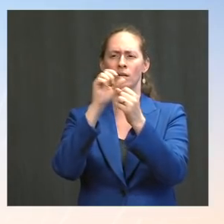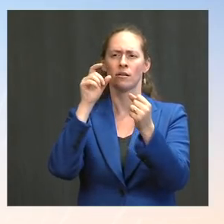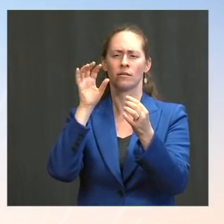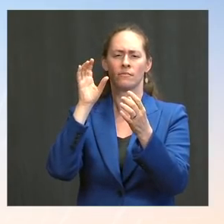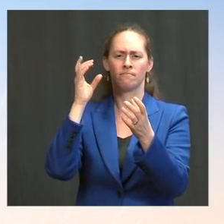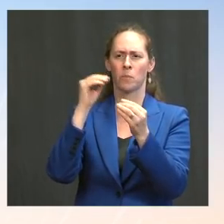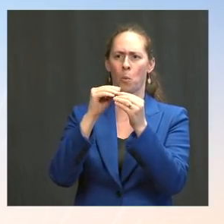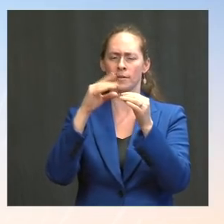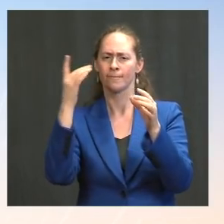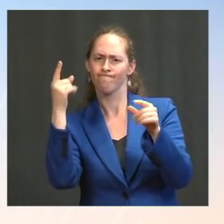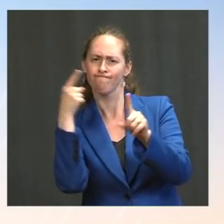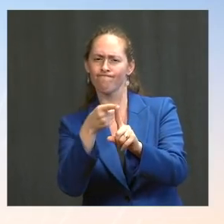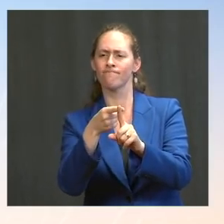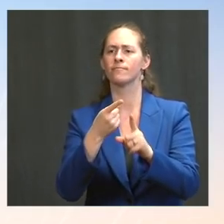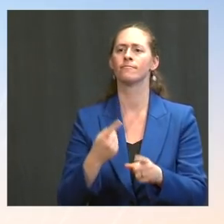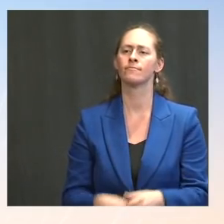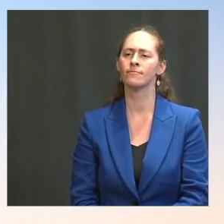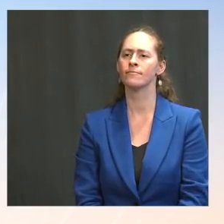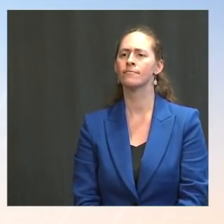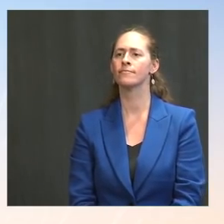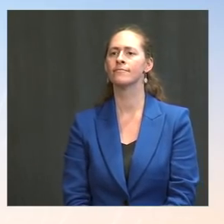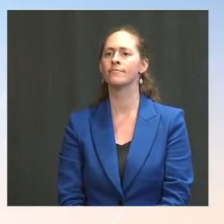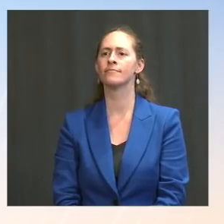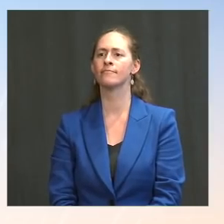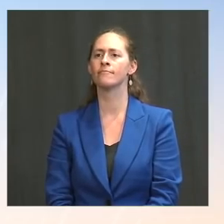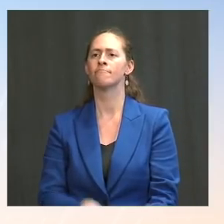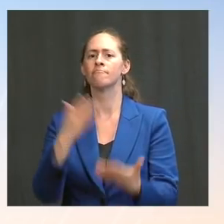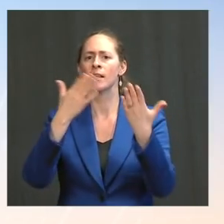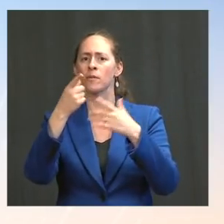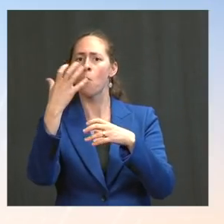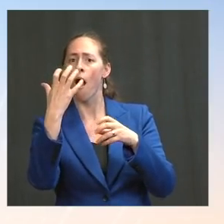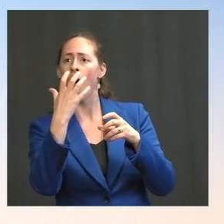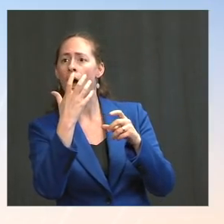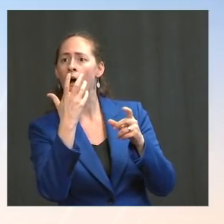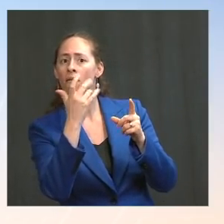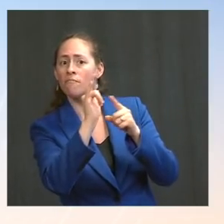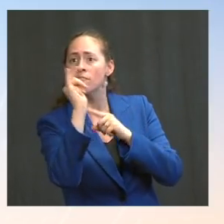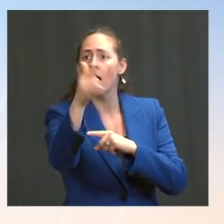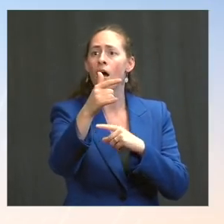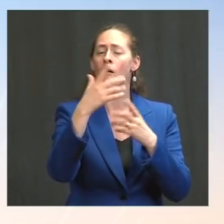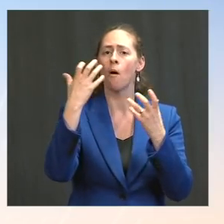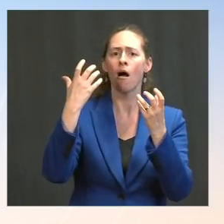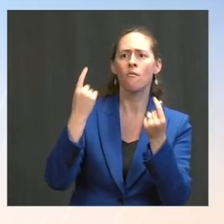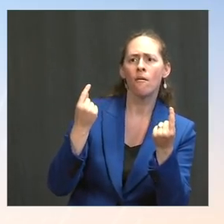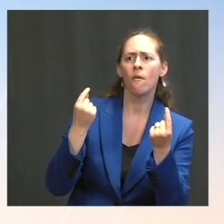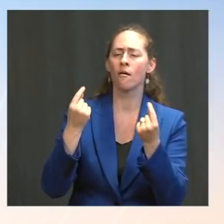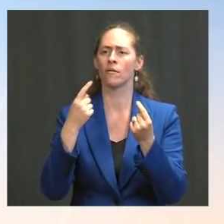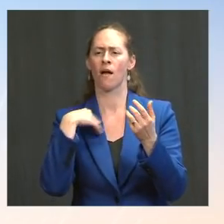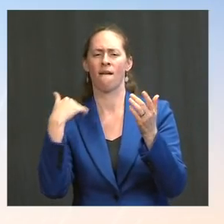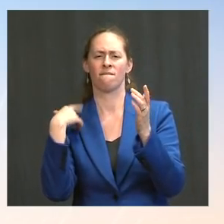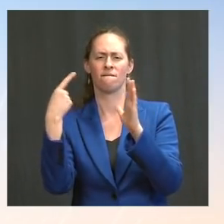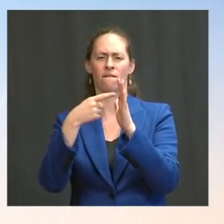now that the -- that that's more available: These rulemakings will specifically ensure